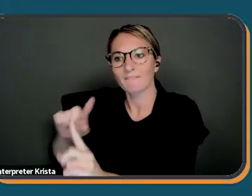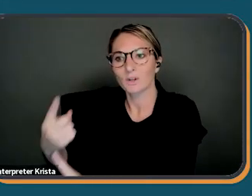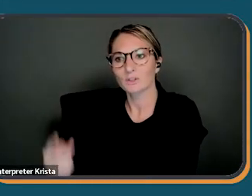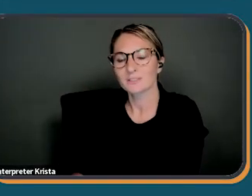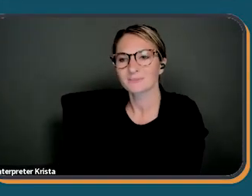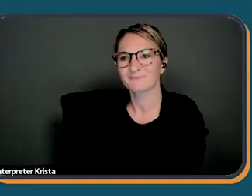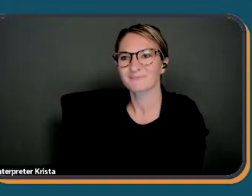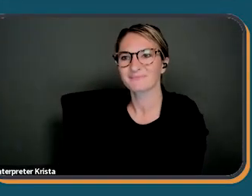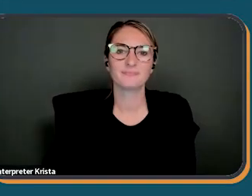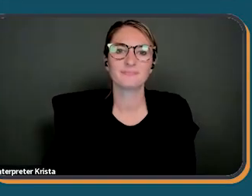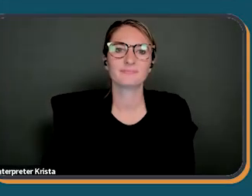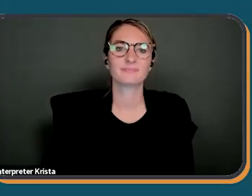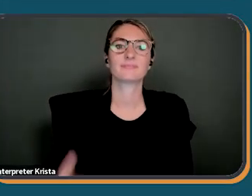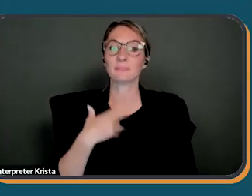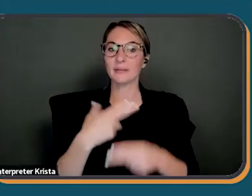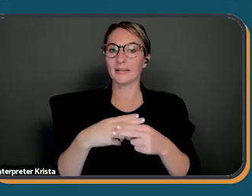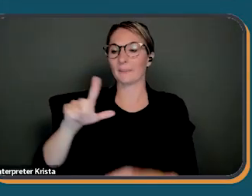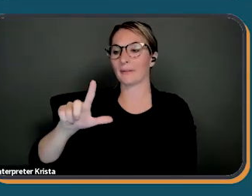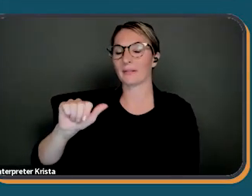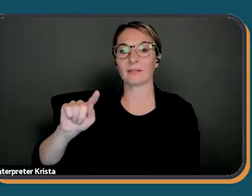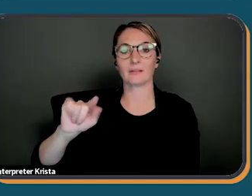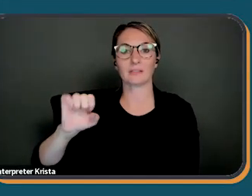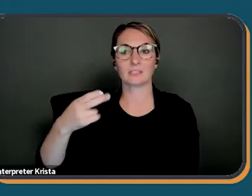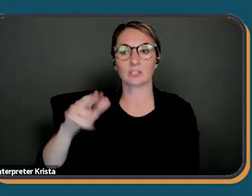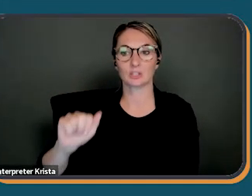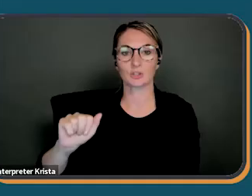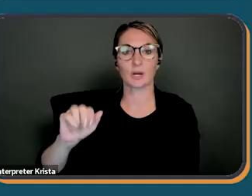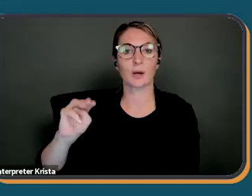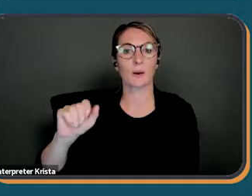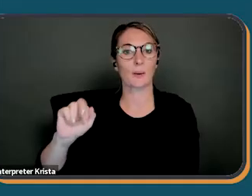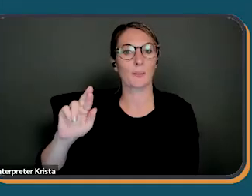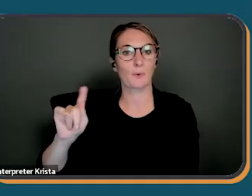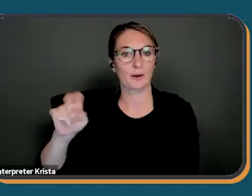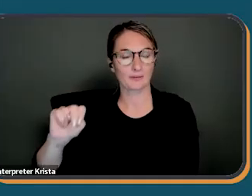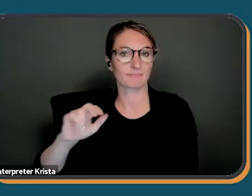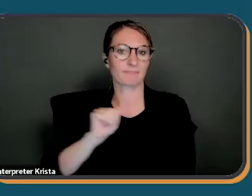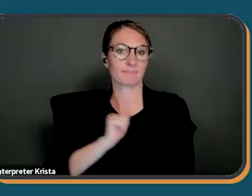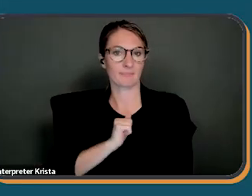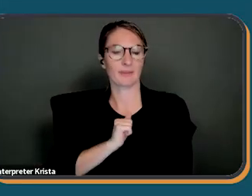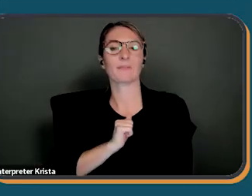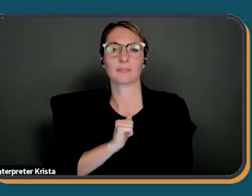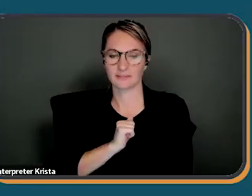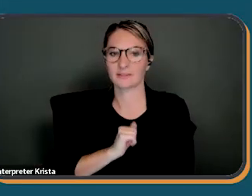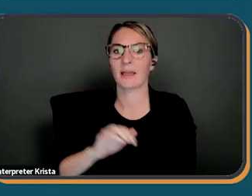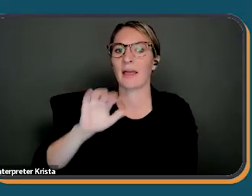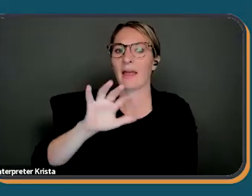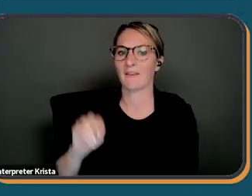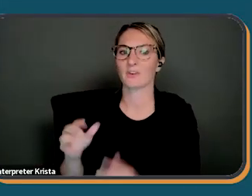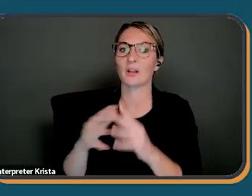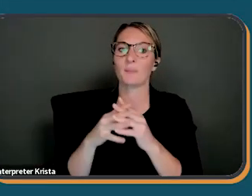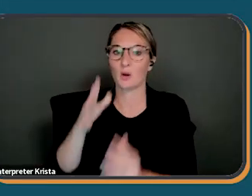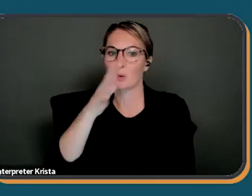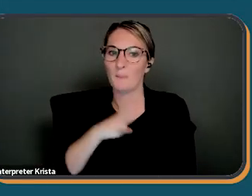I'm a 43-year-old African-American woman living in Dayton, Ohio.